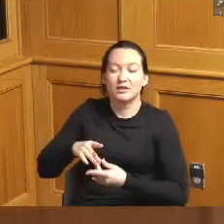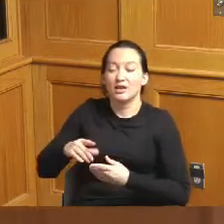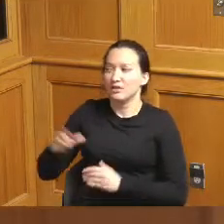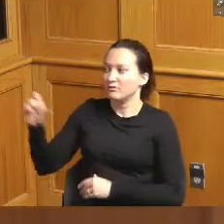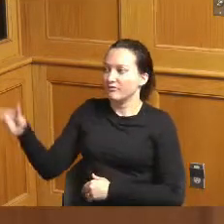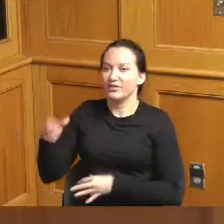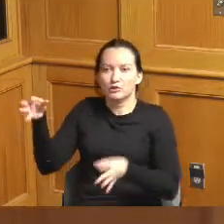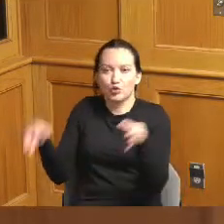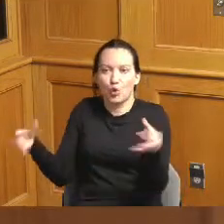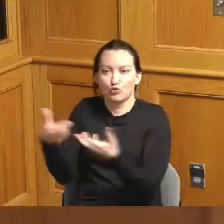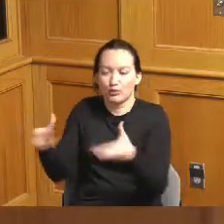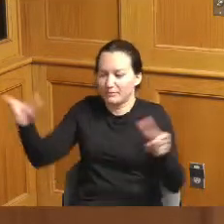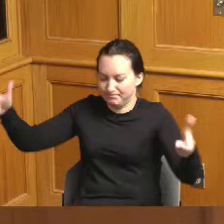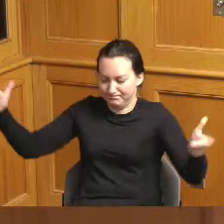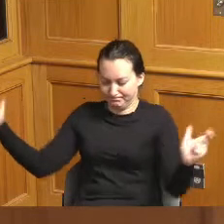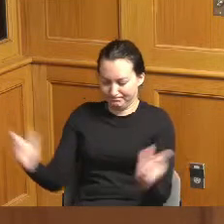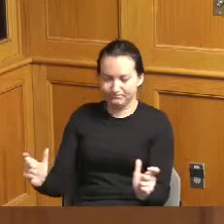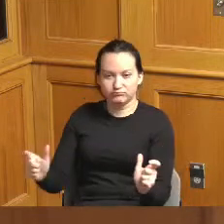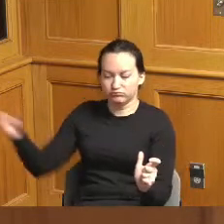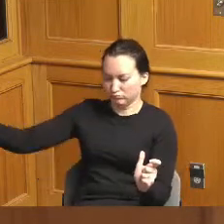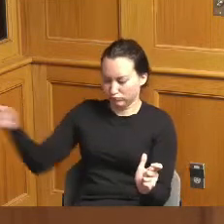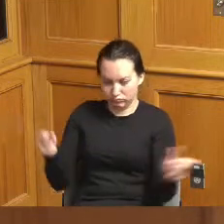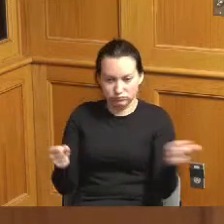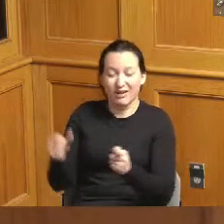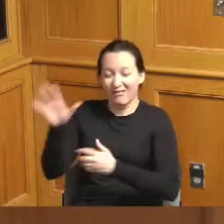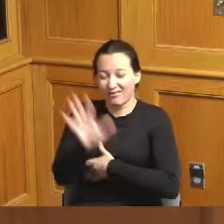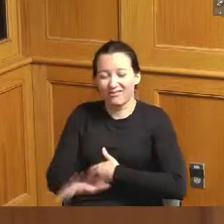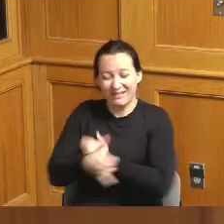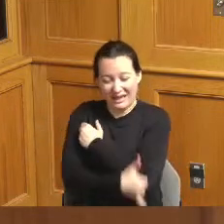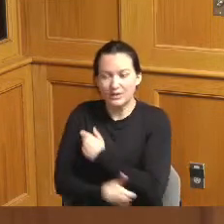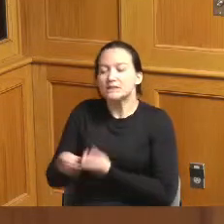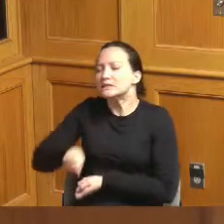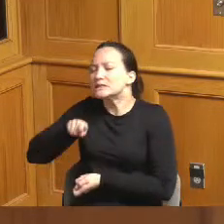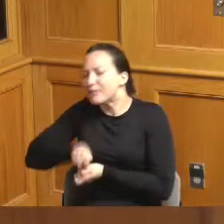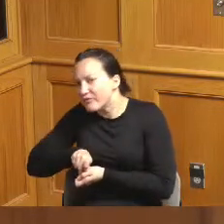various courtrooms and courts throughout the county we've looked specifically at the issue